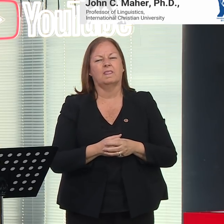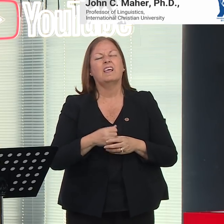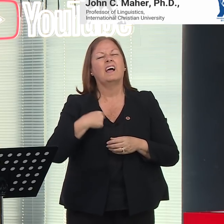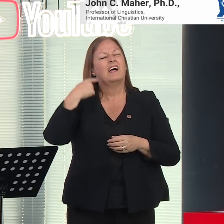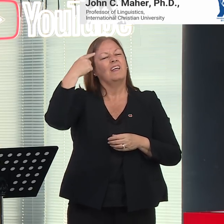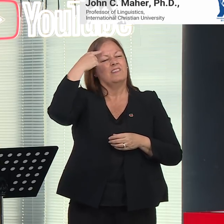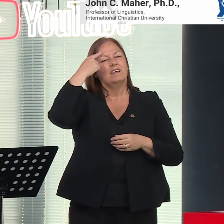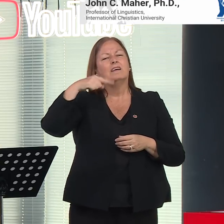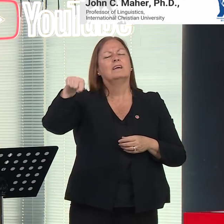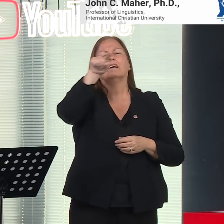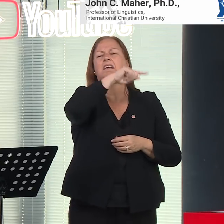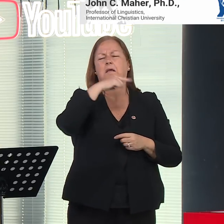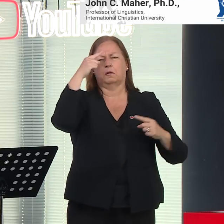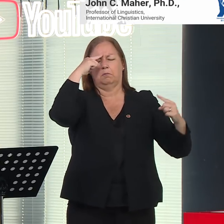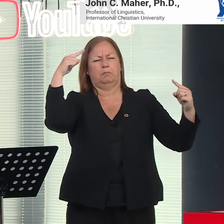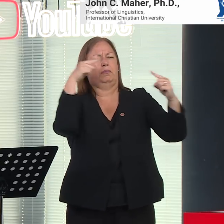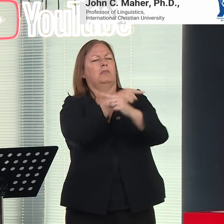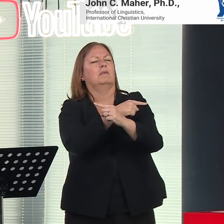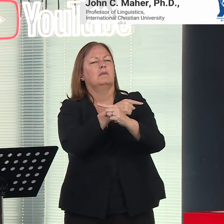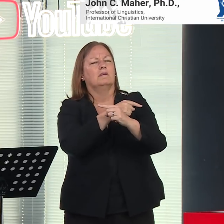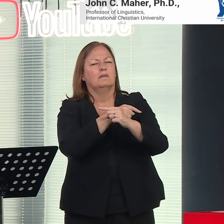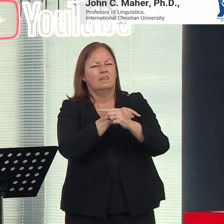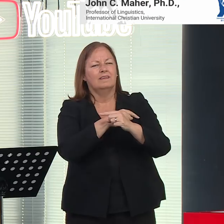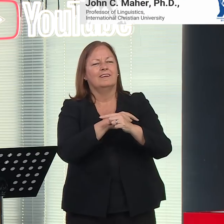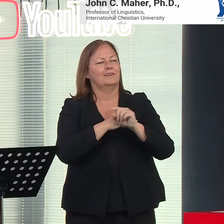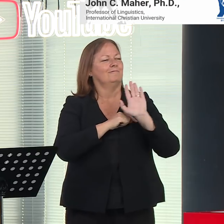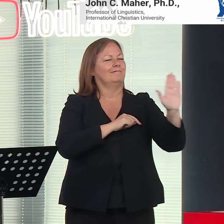Why do people think that this language and that language are identical?